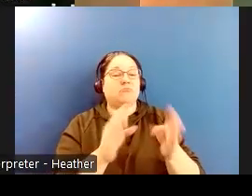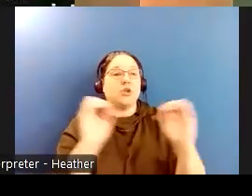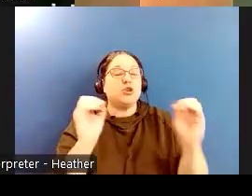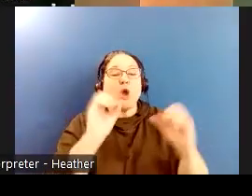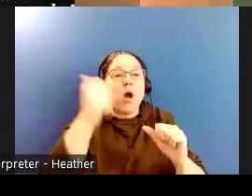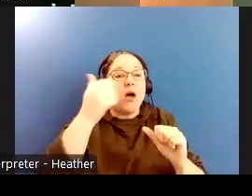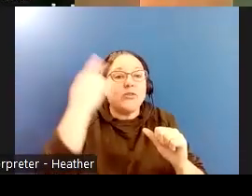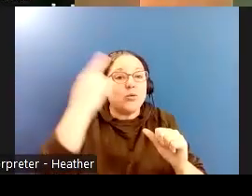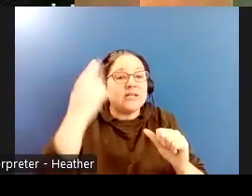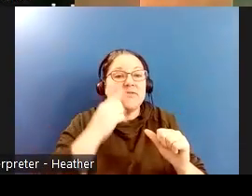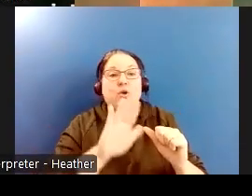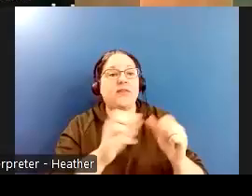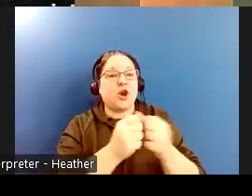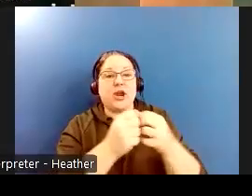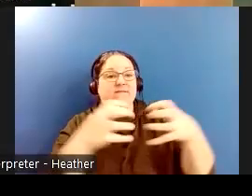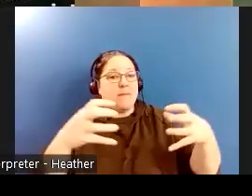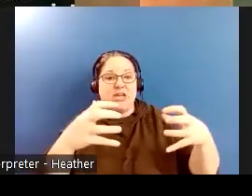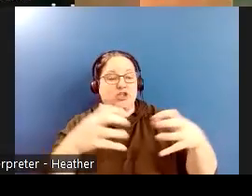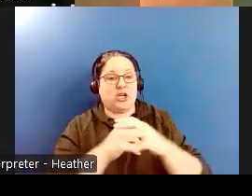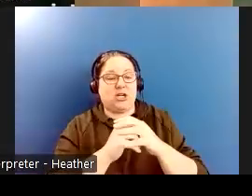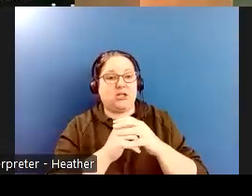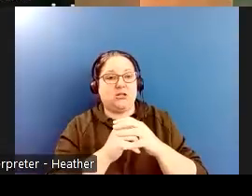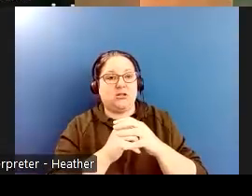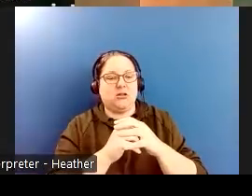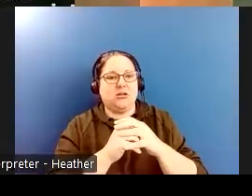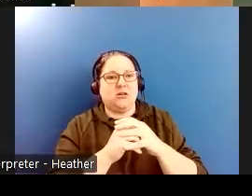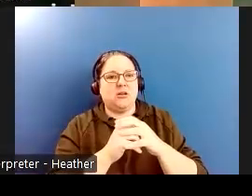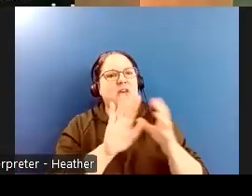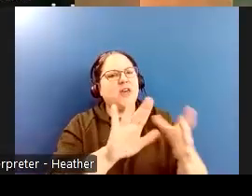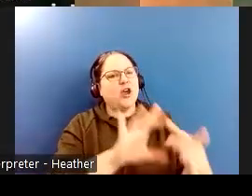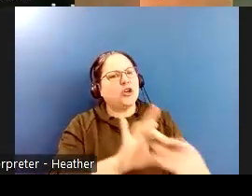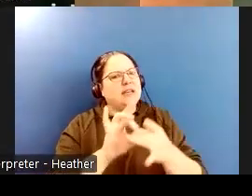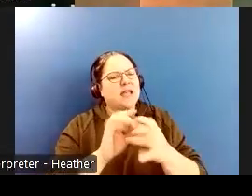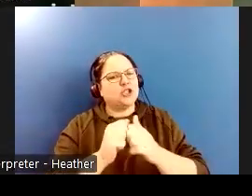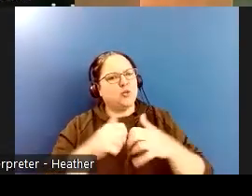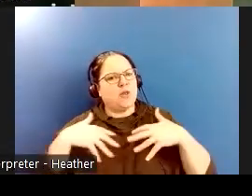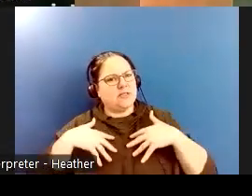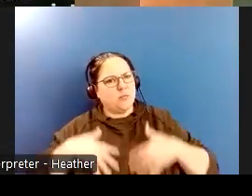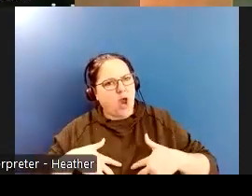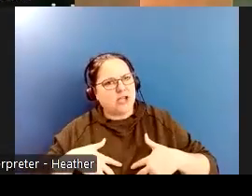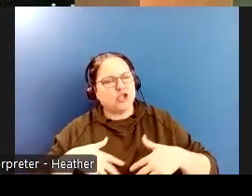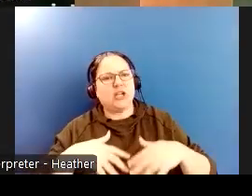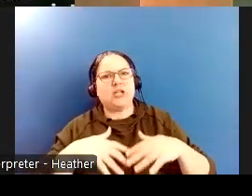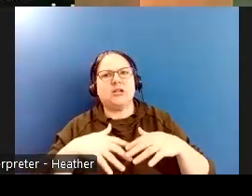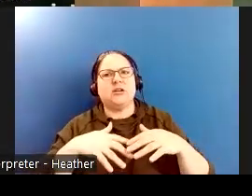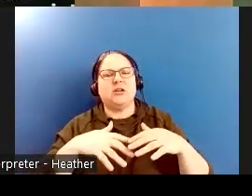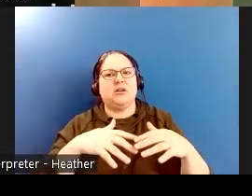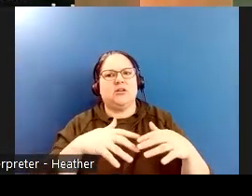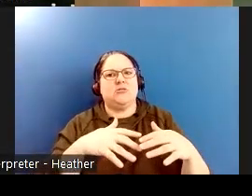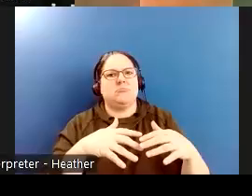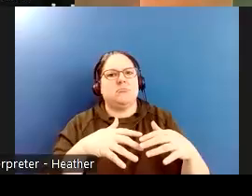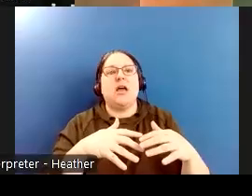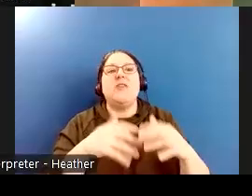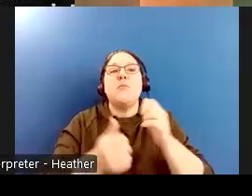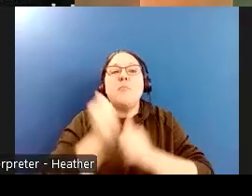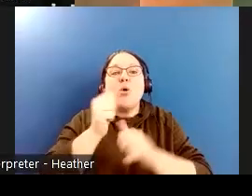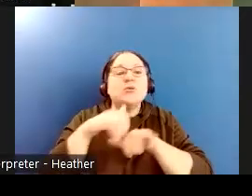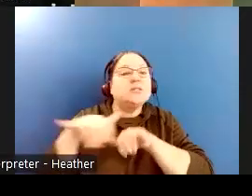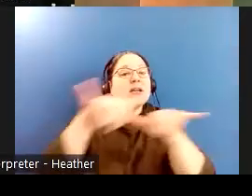inflammation right the connection with depression and the most abundant protein in your body. Okay,